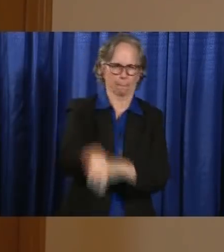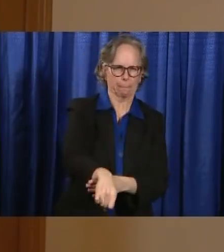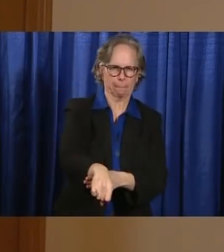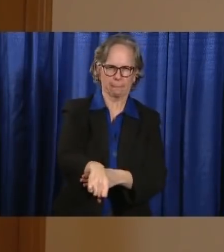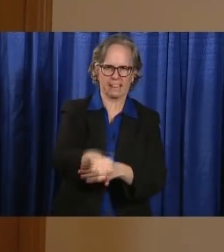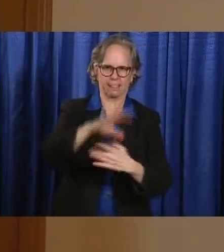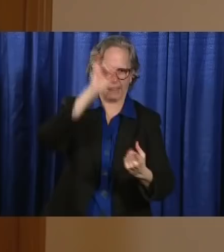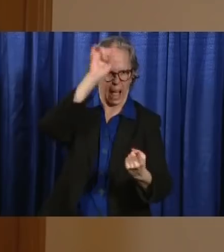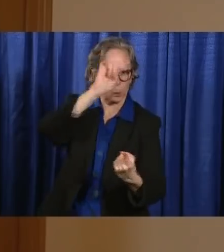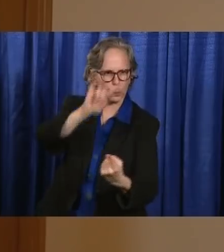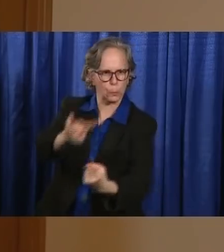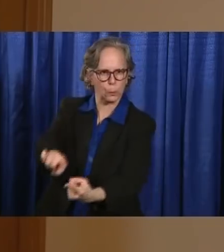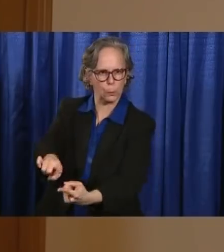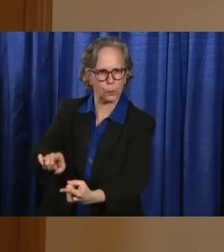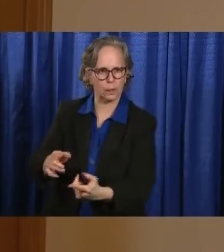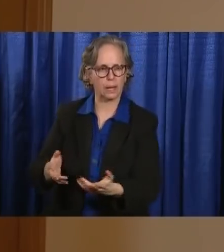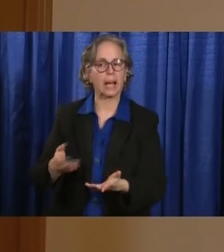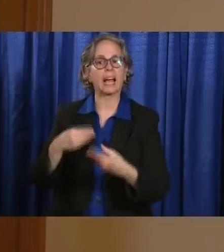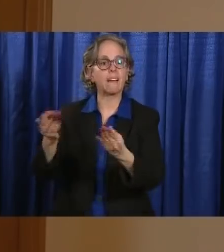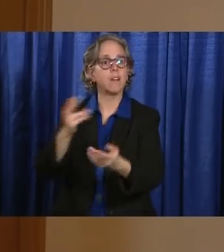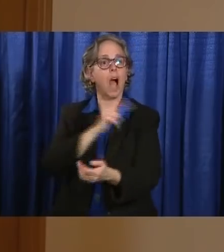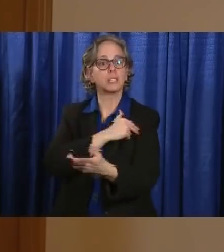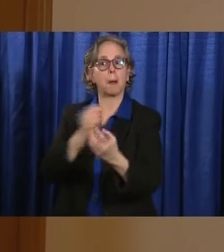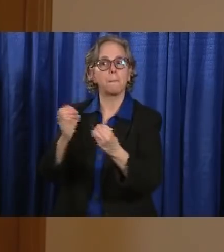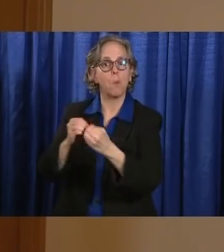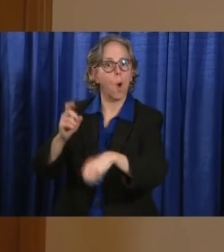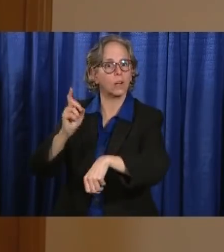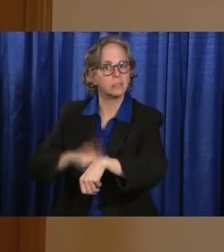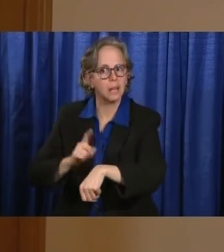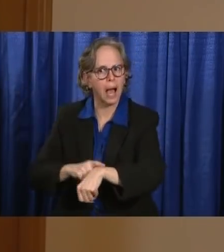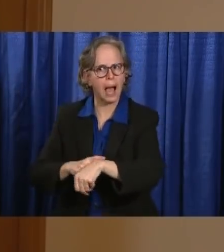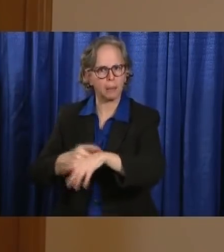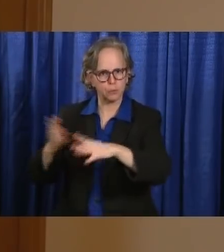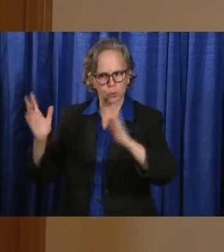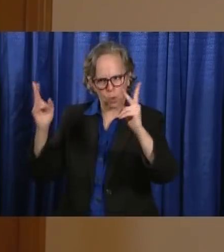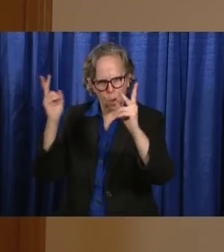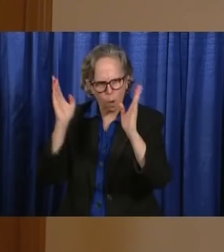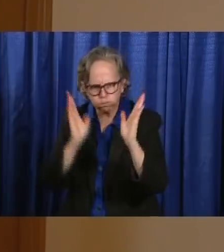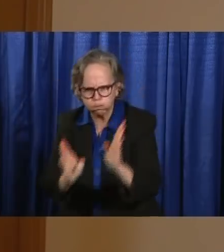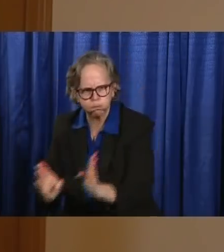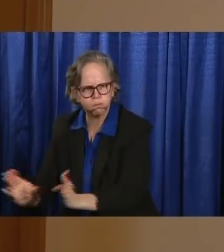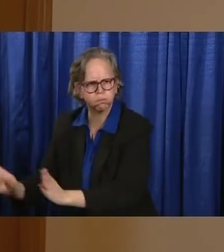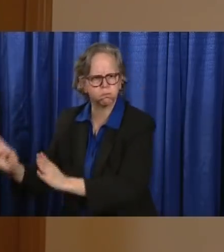SLOWING THIS DOWN IN OHIO HAS BEEN SOCIAL DISTANCING. OHIO HAS DONE AN AMAZING JOB